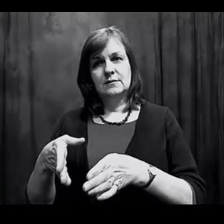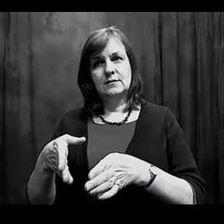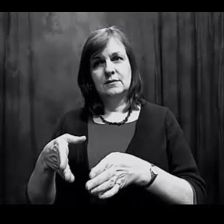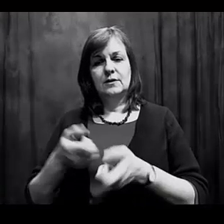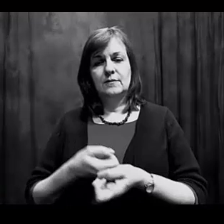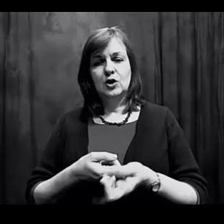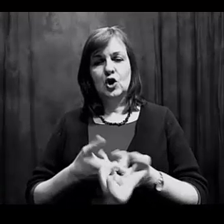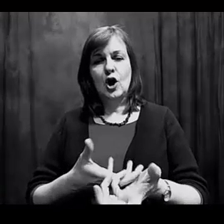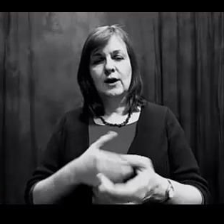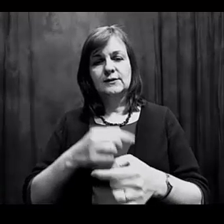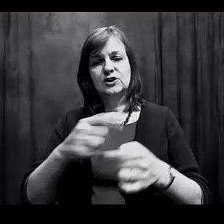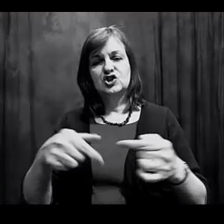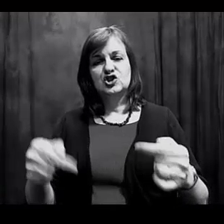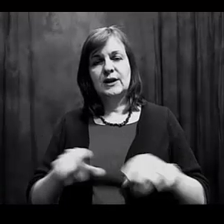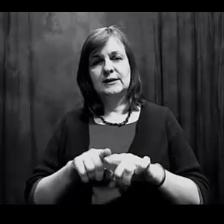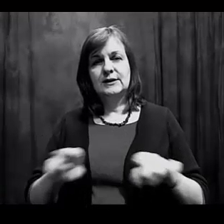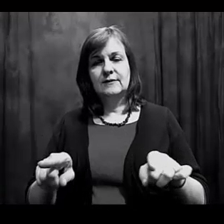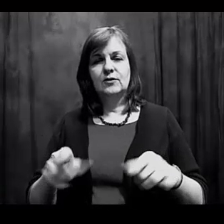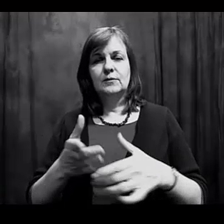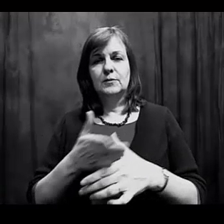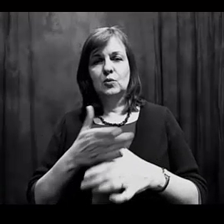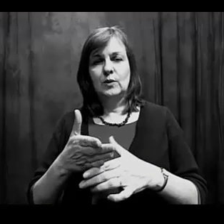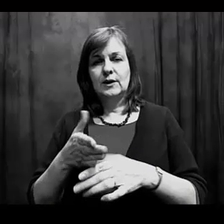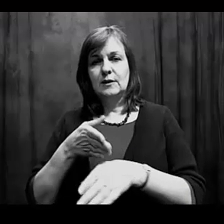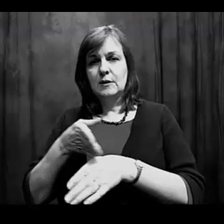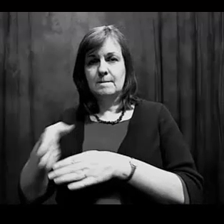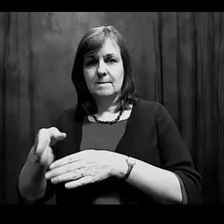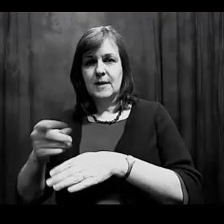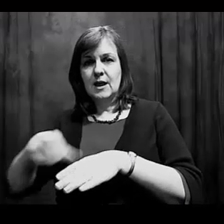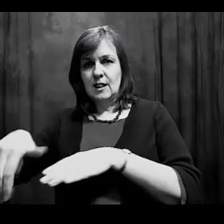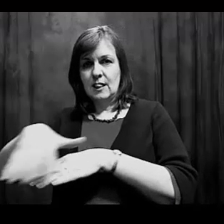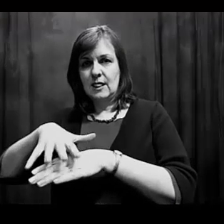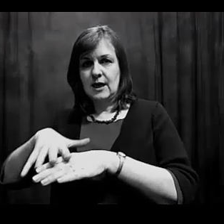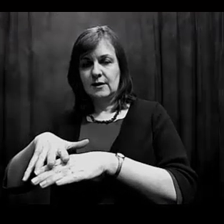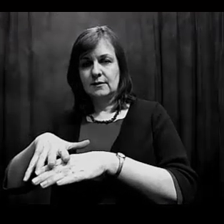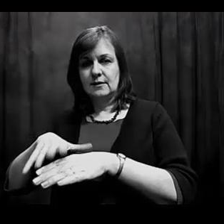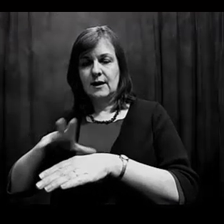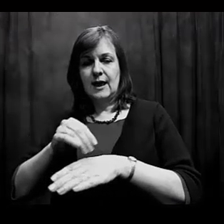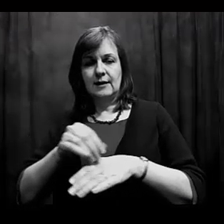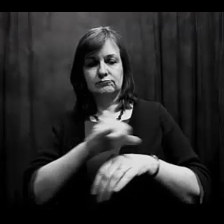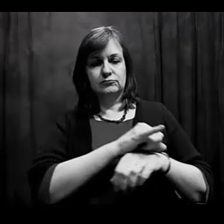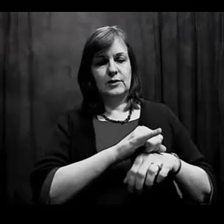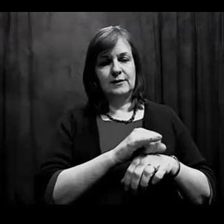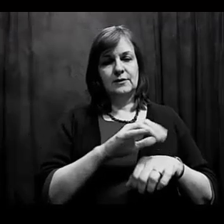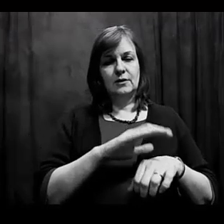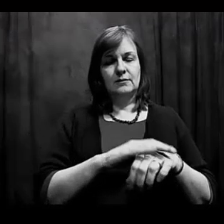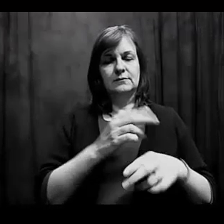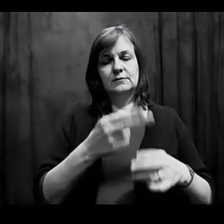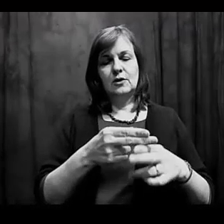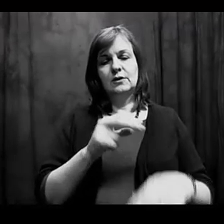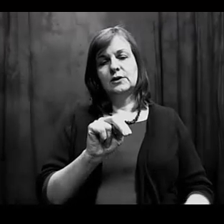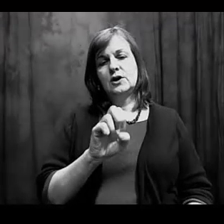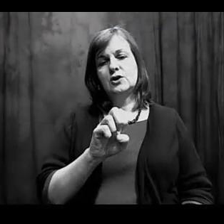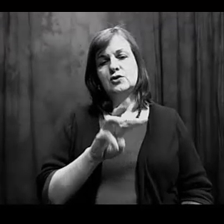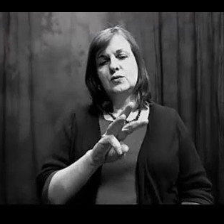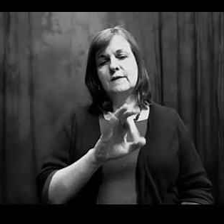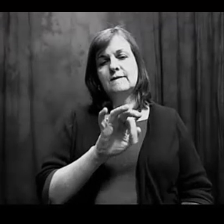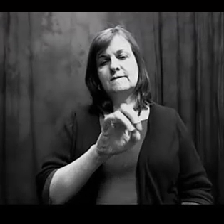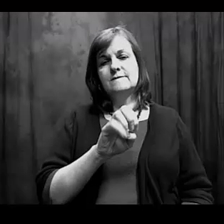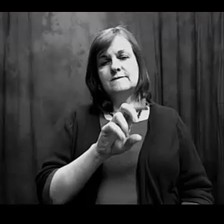genetic drift had two options that we discussed read this question